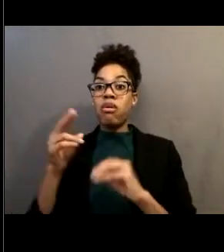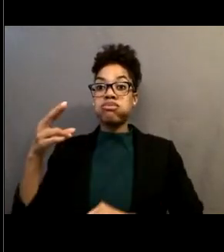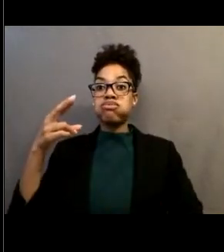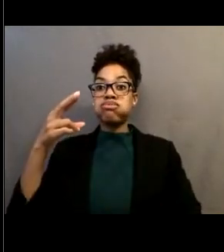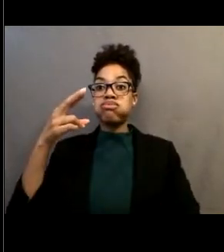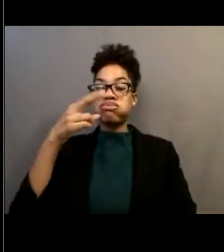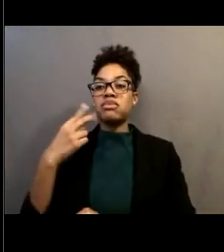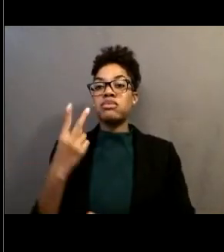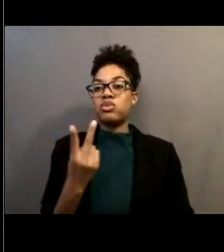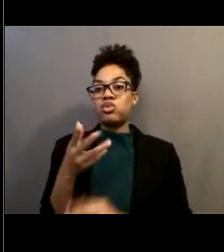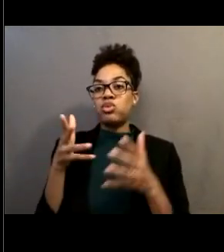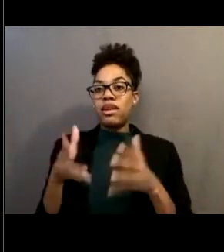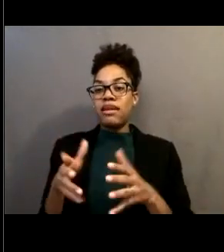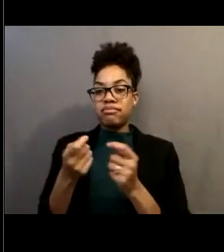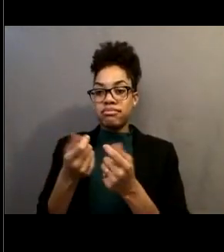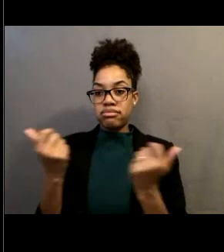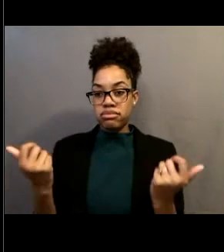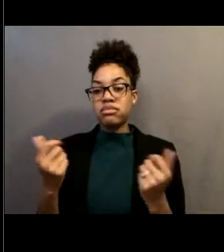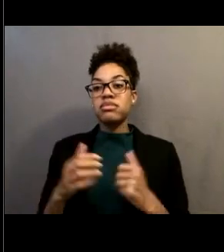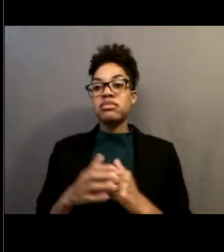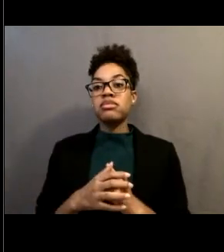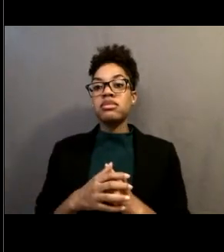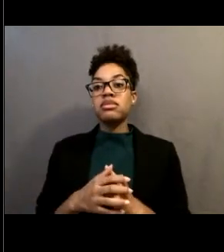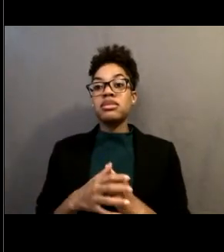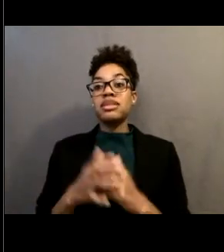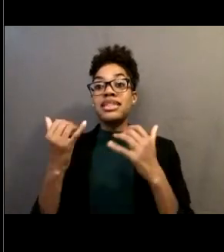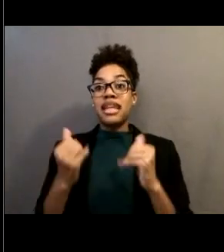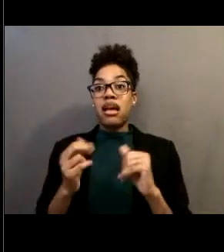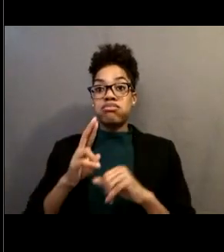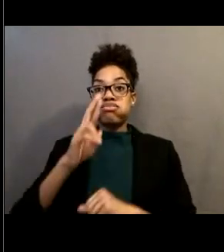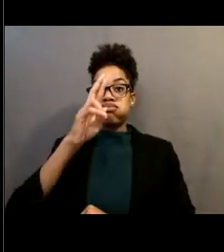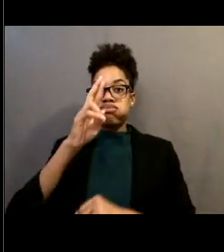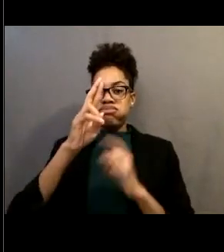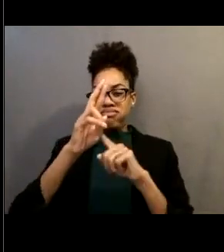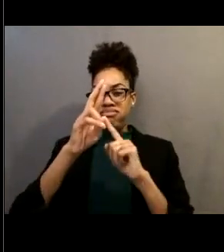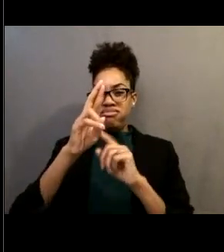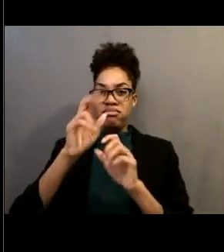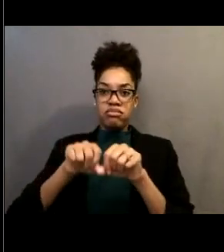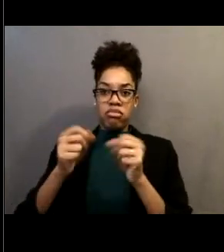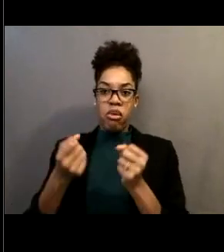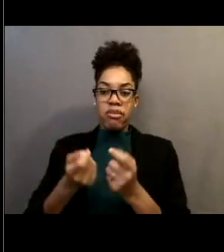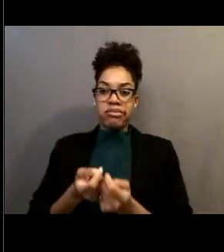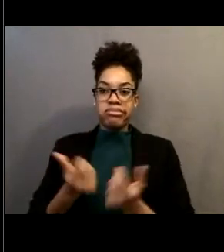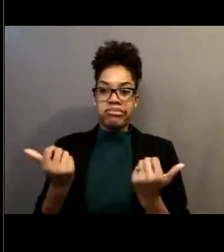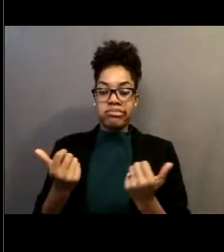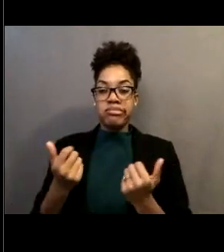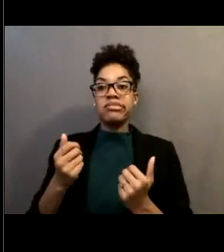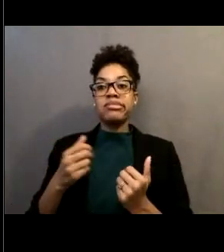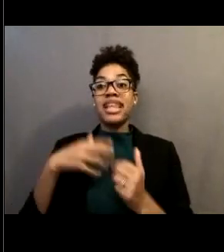let's go a little bit faster. You can see that this is the upper stage of the rocket. It's still, as you noticed, has that clamshell on the top.